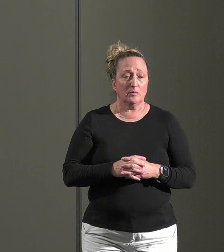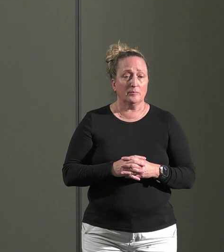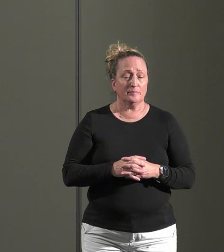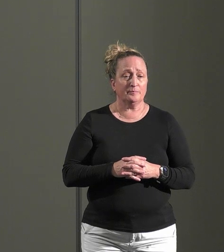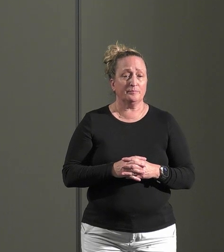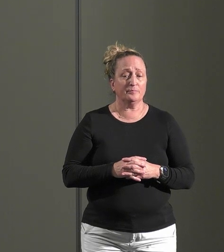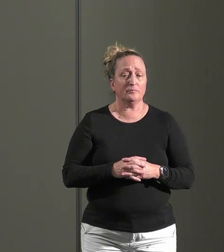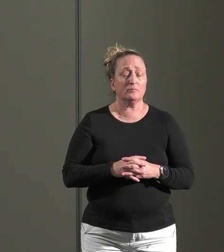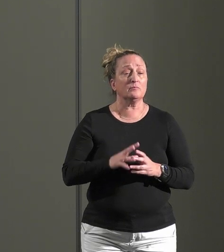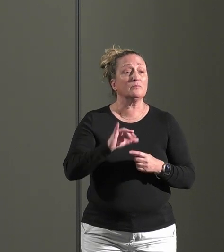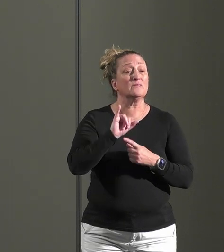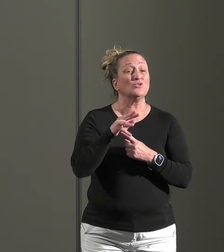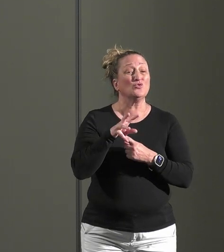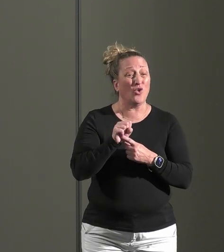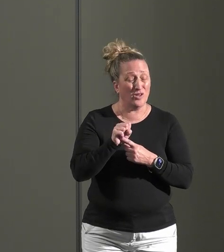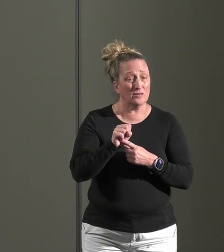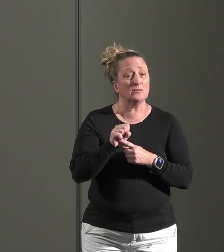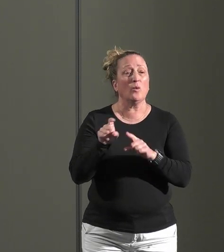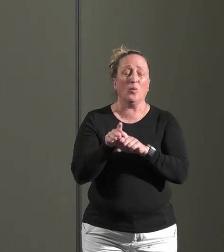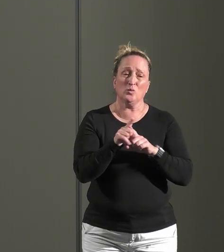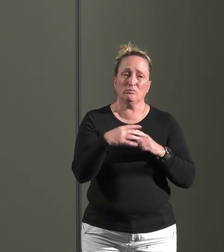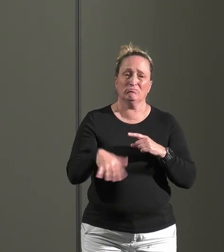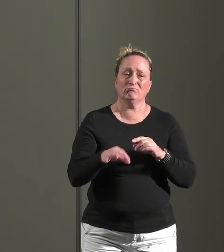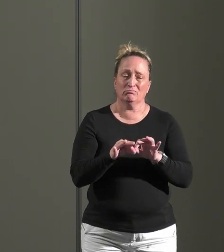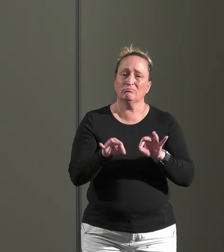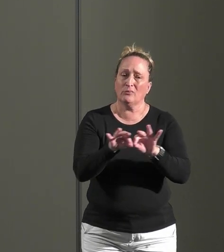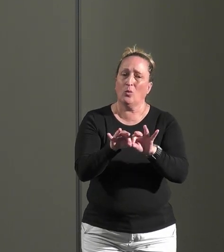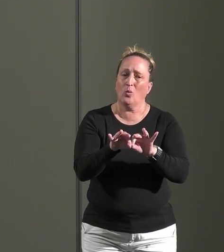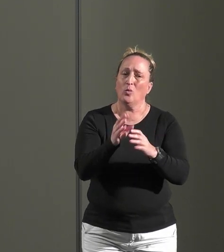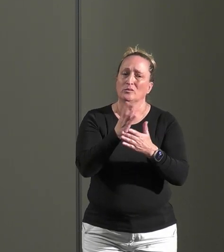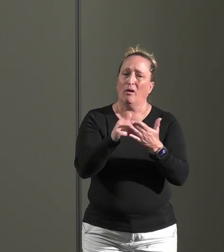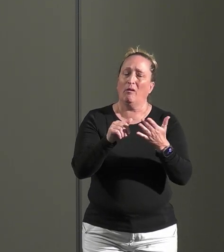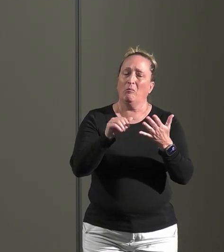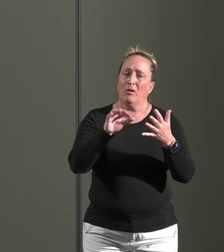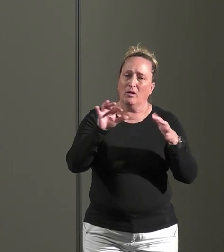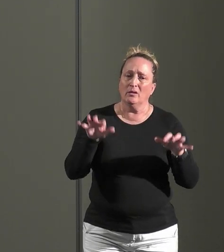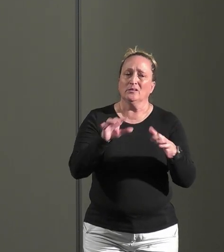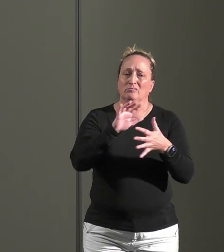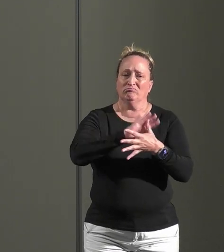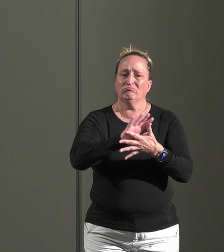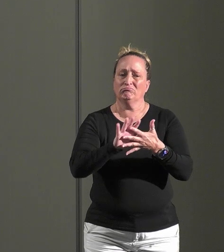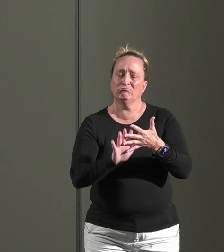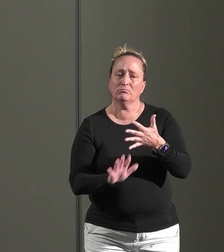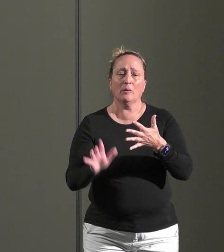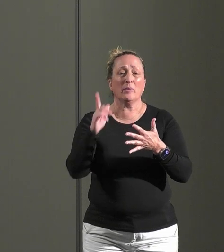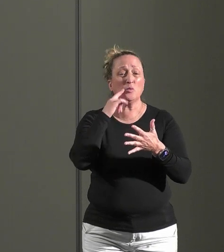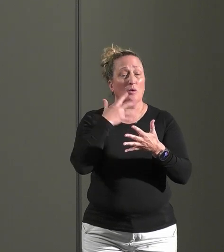For JAWS it is also important that you do some extra steps because we want to empower the user